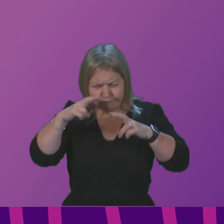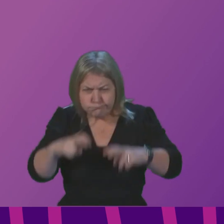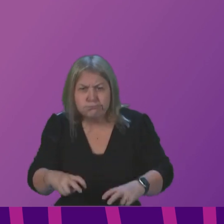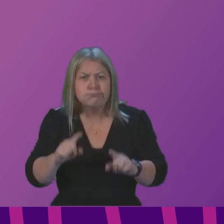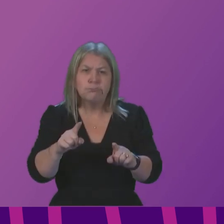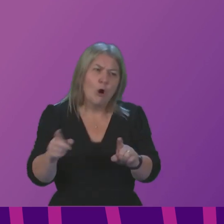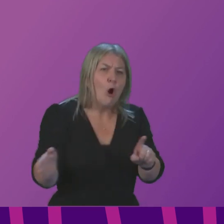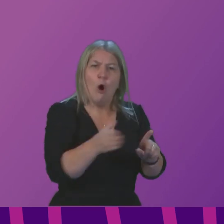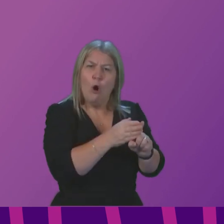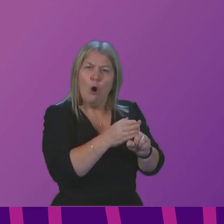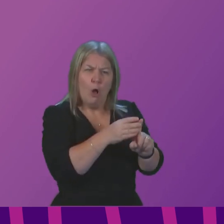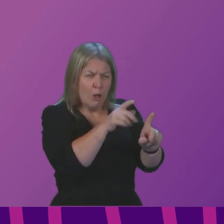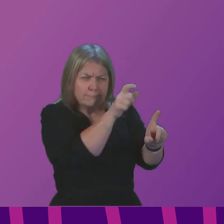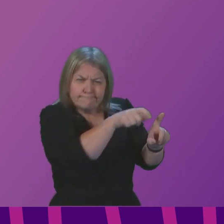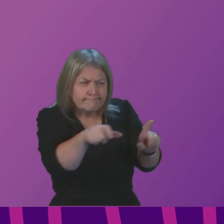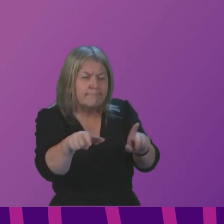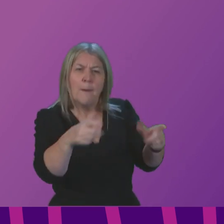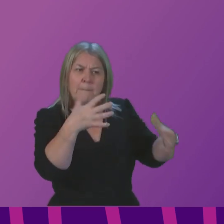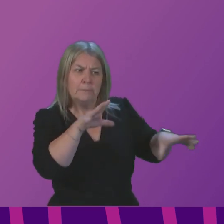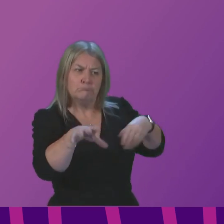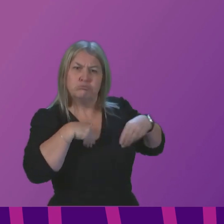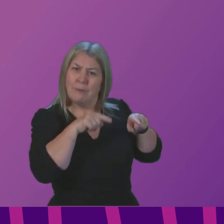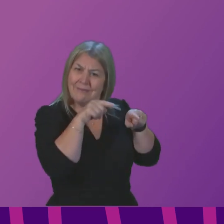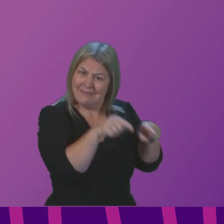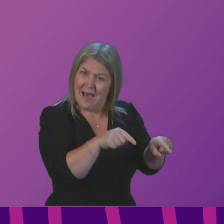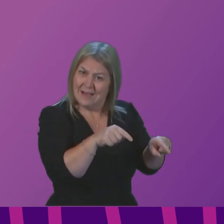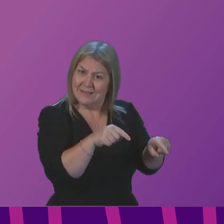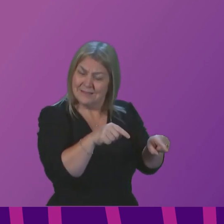secondly, an independent Crown Office-led investigation into hospital-acquired Covid